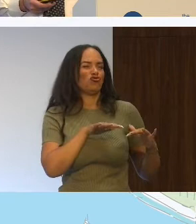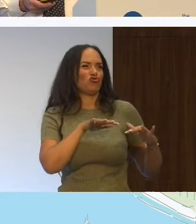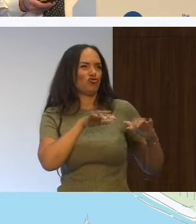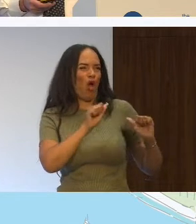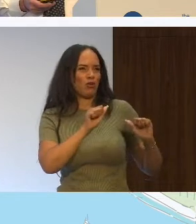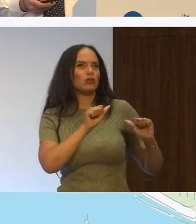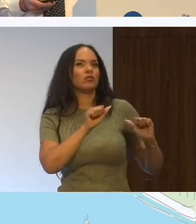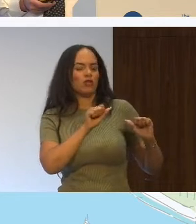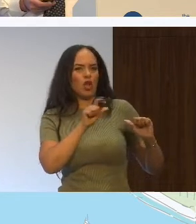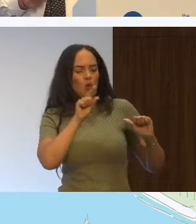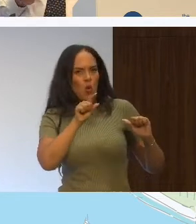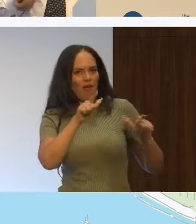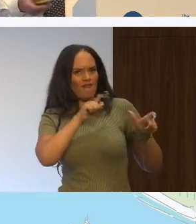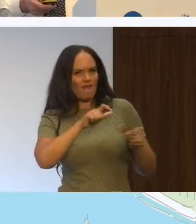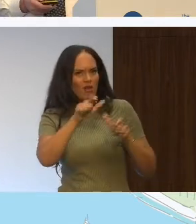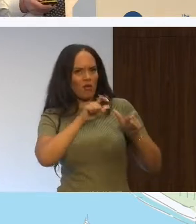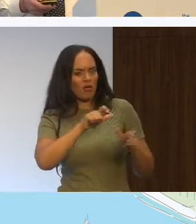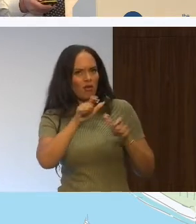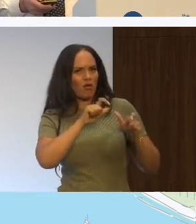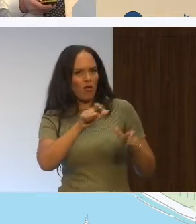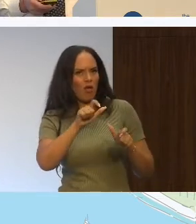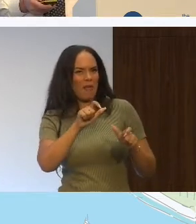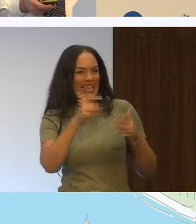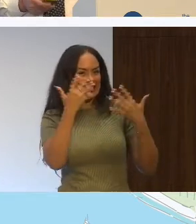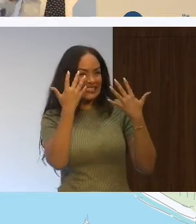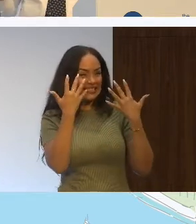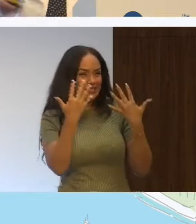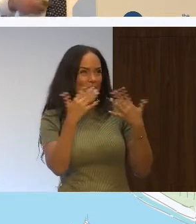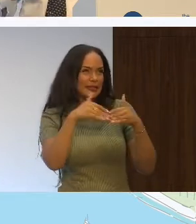episodic migraines and sort of around ten days of migraine per month. And then you start taking more